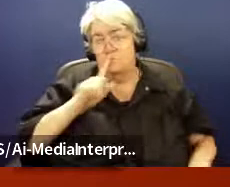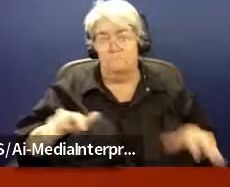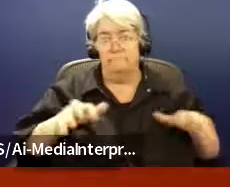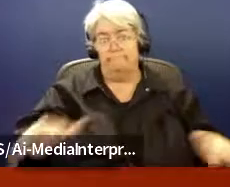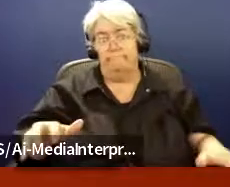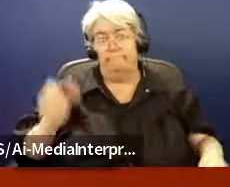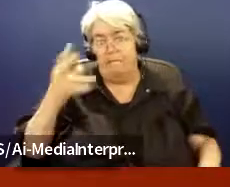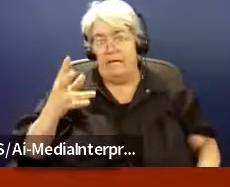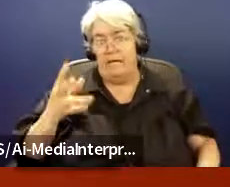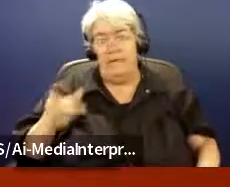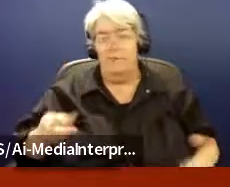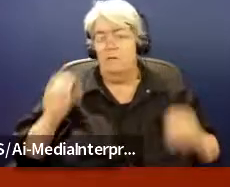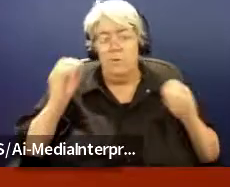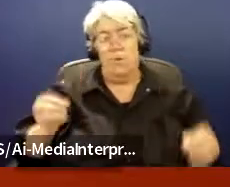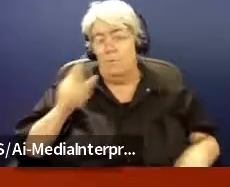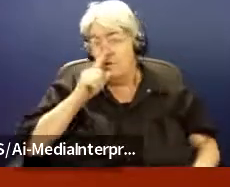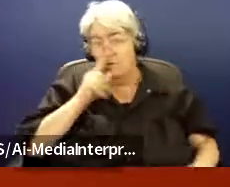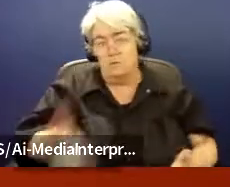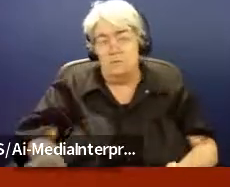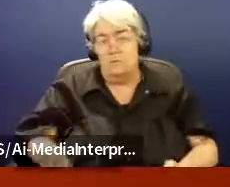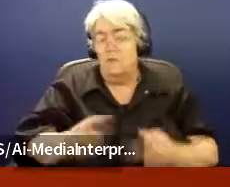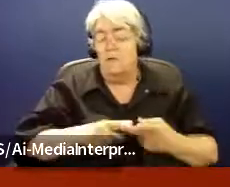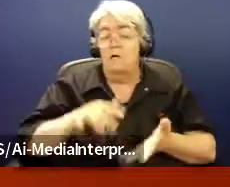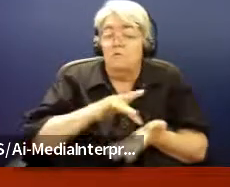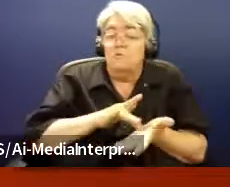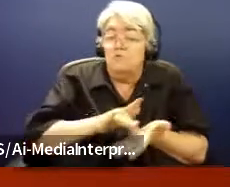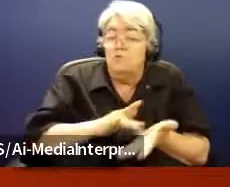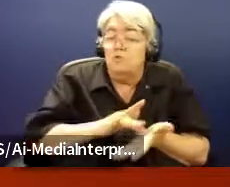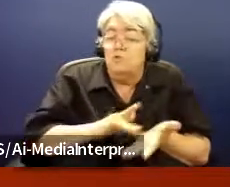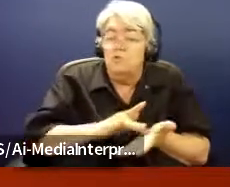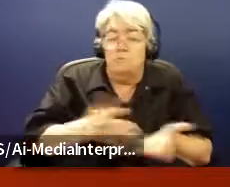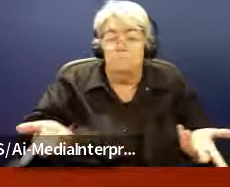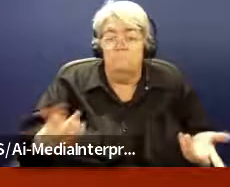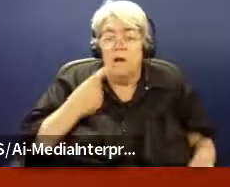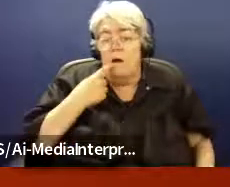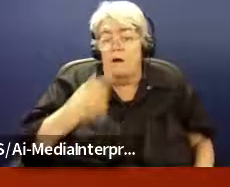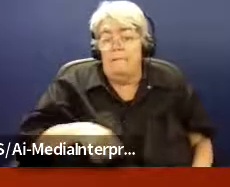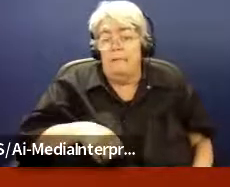keyboard navigable. There are some users that cannot use a mouse, quite a few,